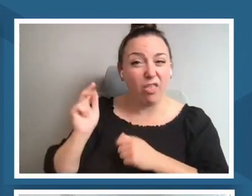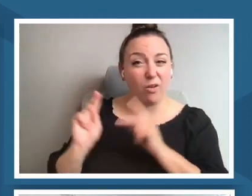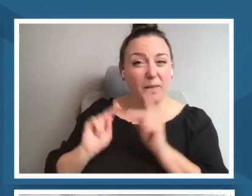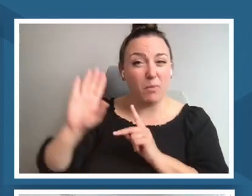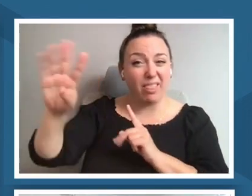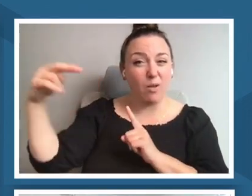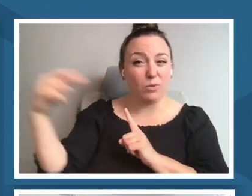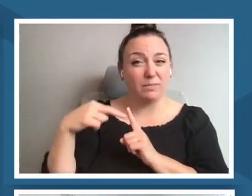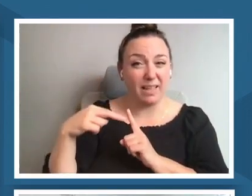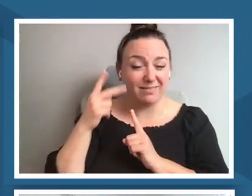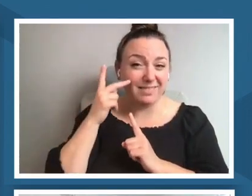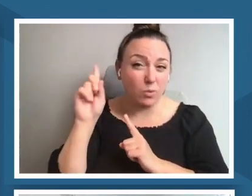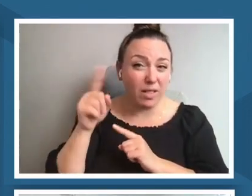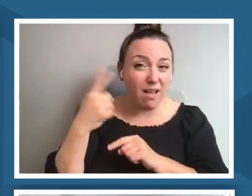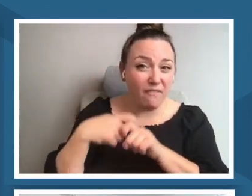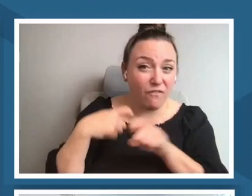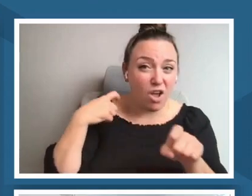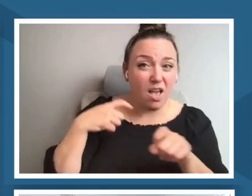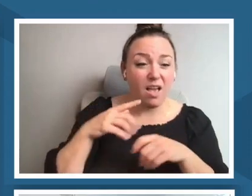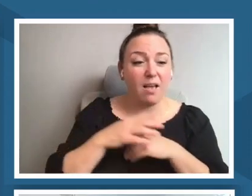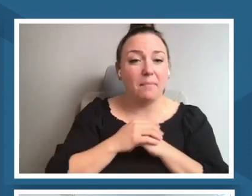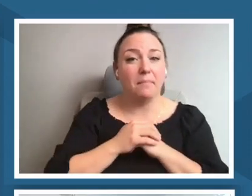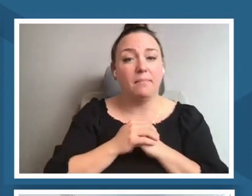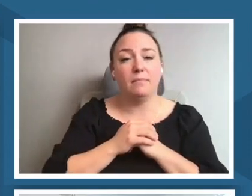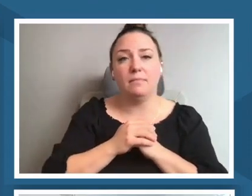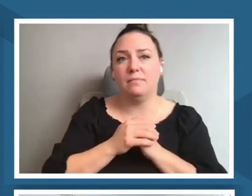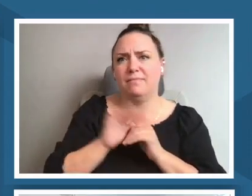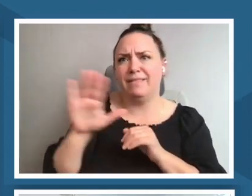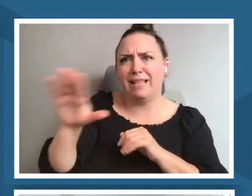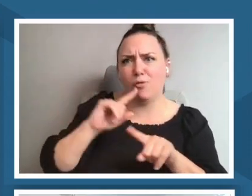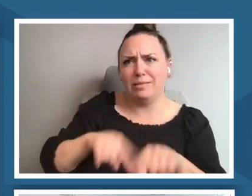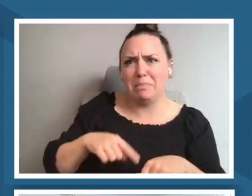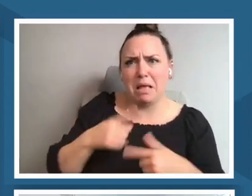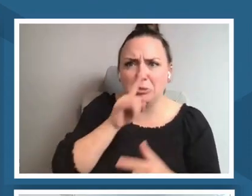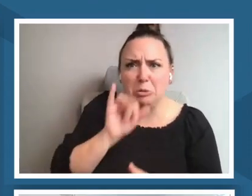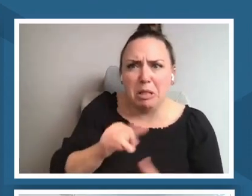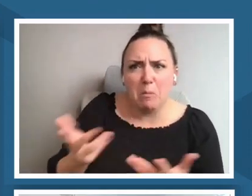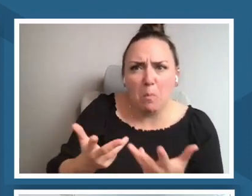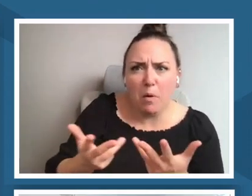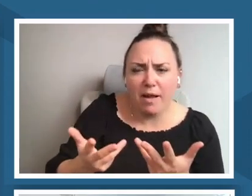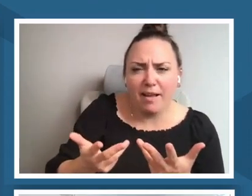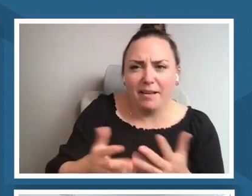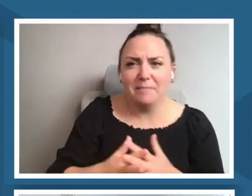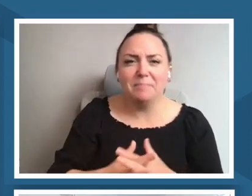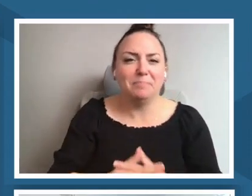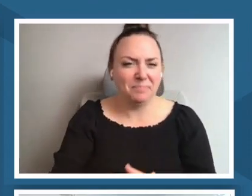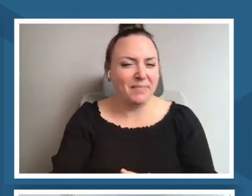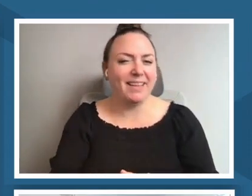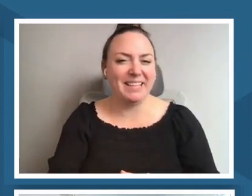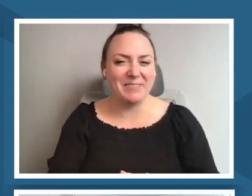and how what their response is like to this work of art yeah